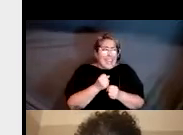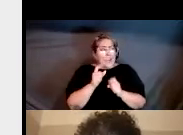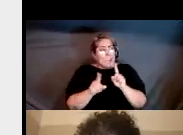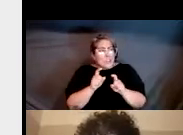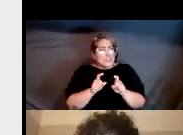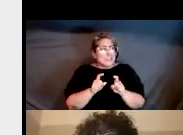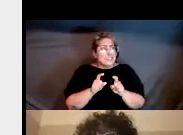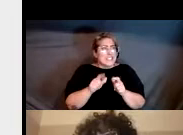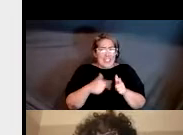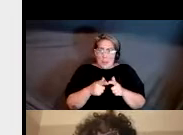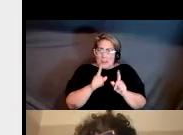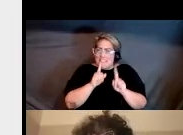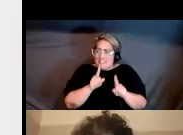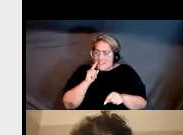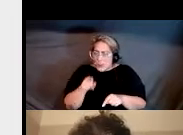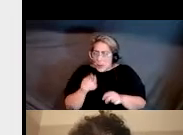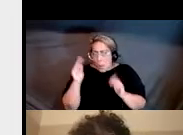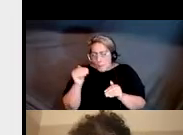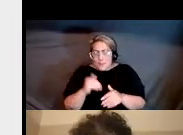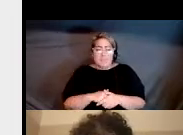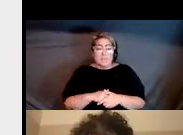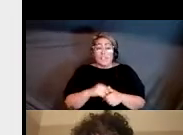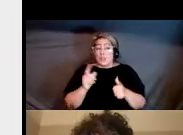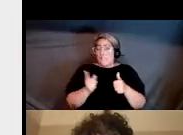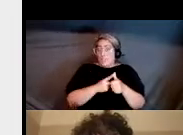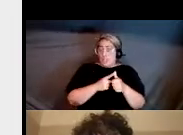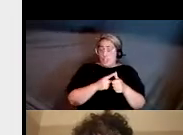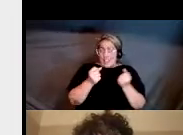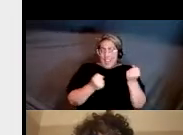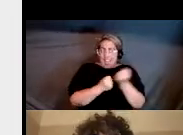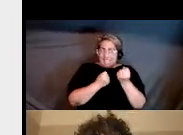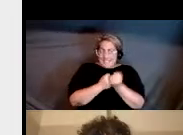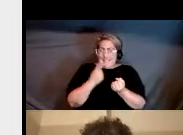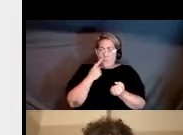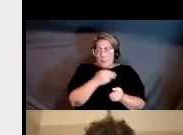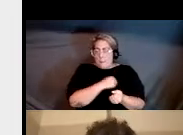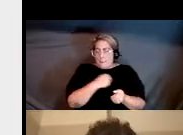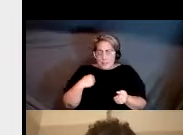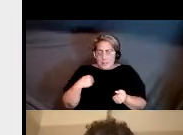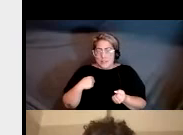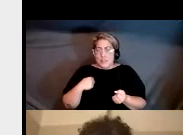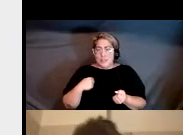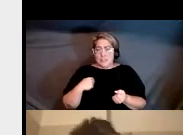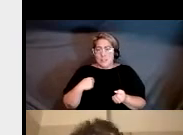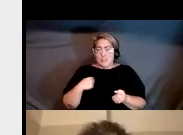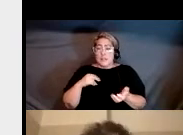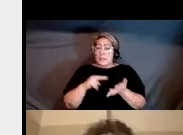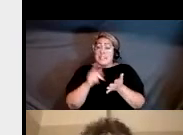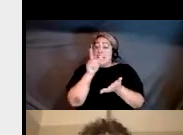The first is really advocating for members. That involves a lot of on this weekly field call -- saying here is the newest guidance that has